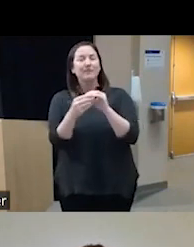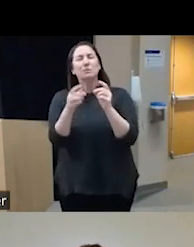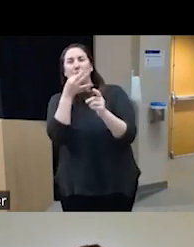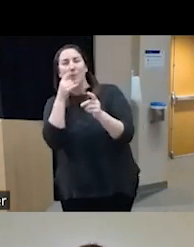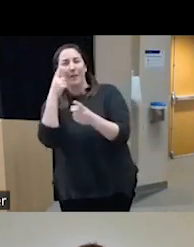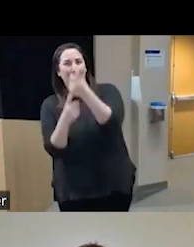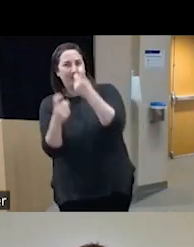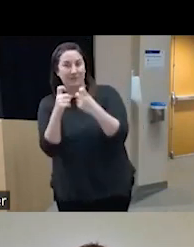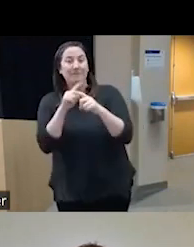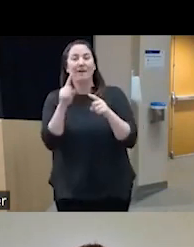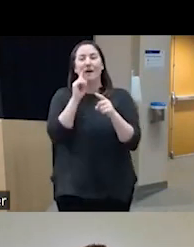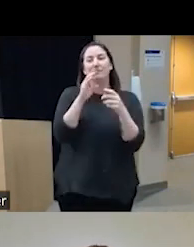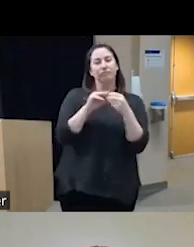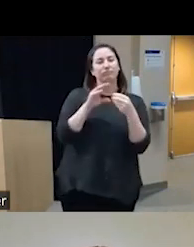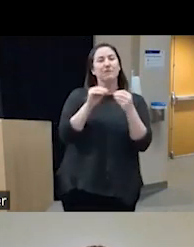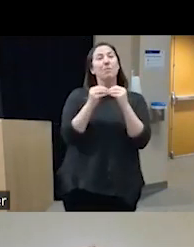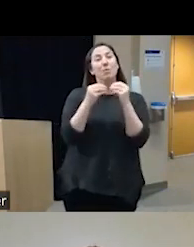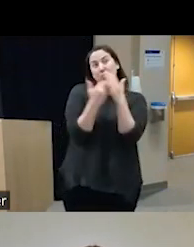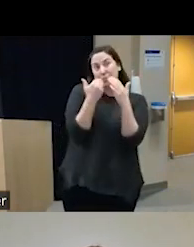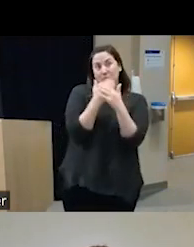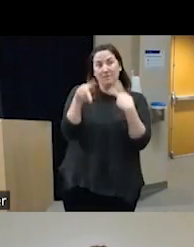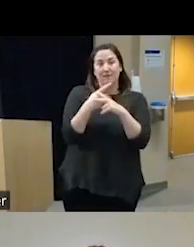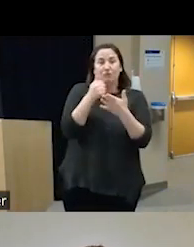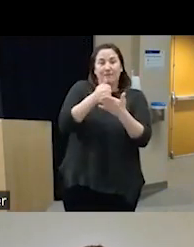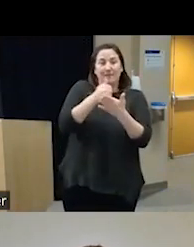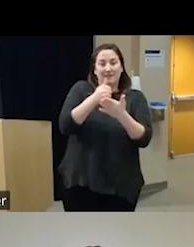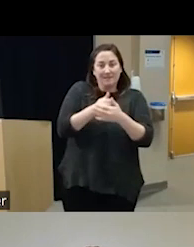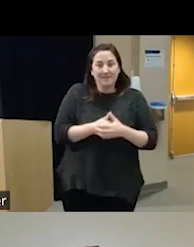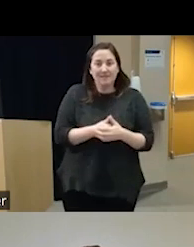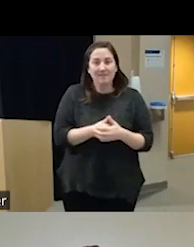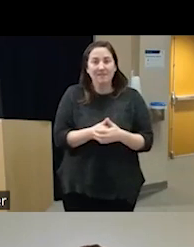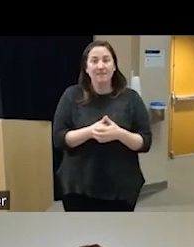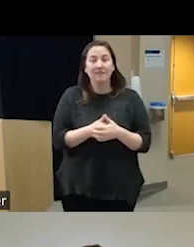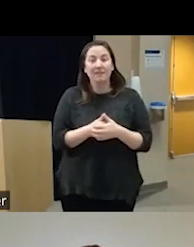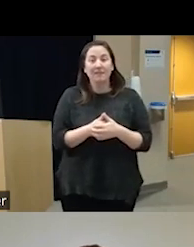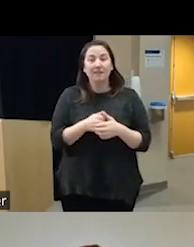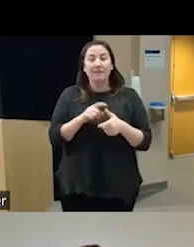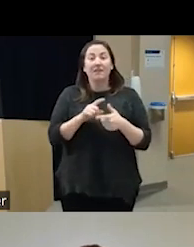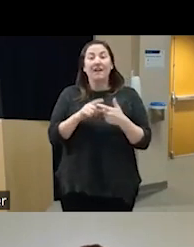novel treatments Luma tepperon, most likely the cardio metabolically safest drug.